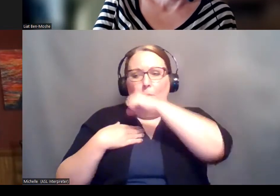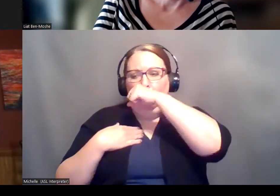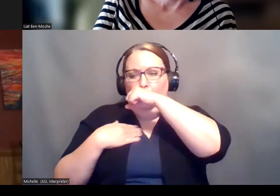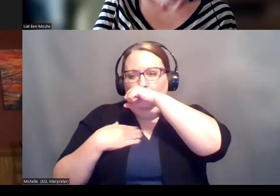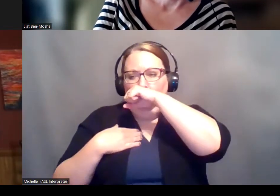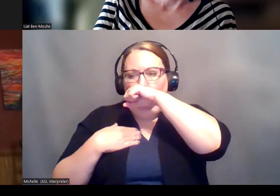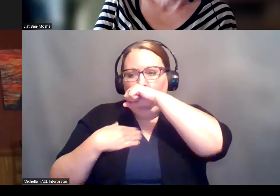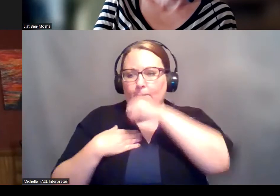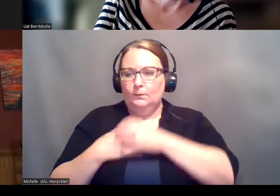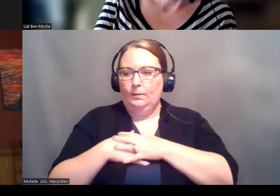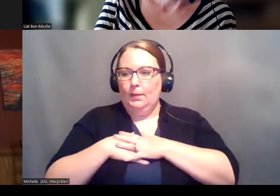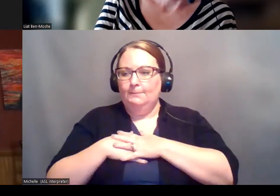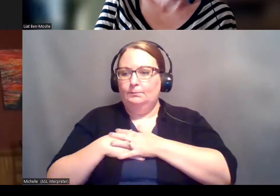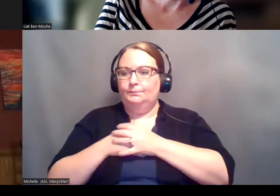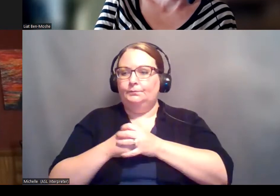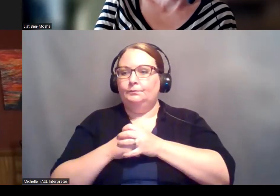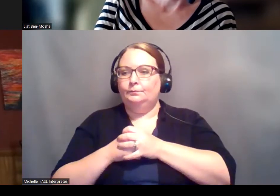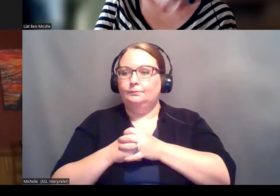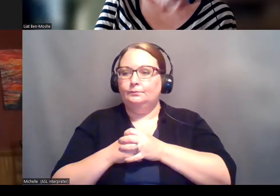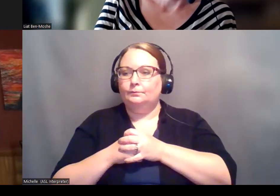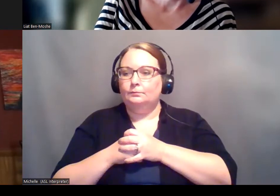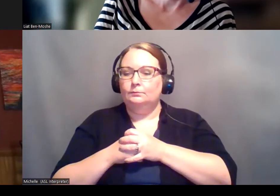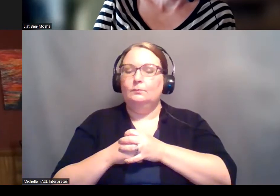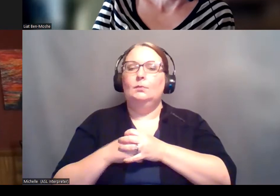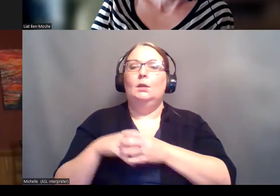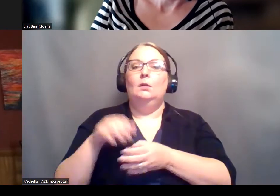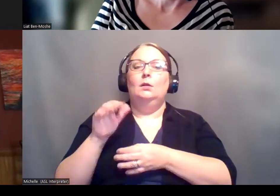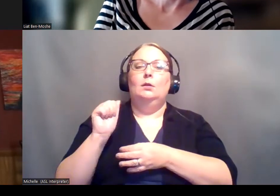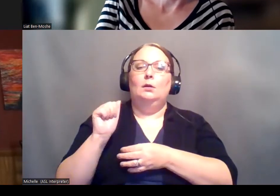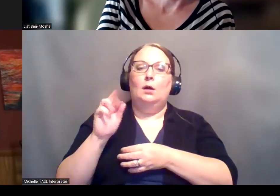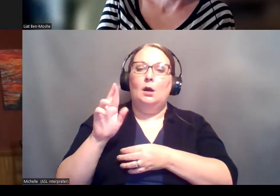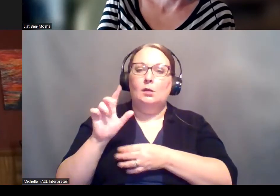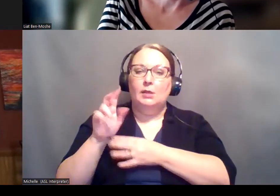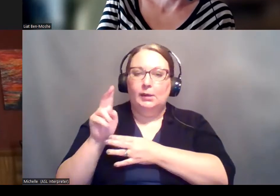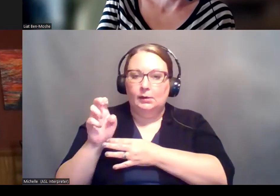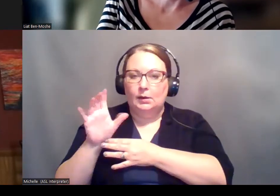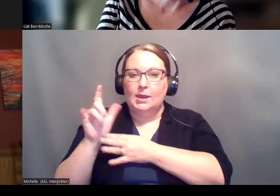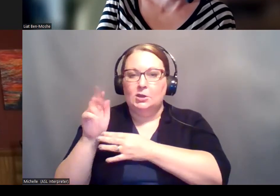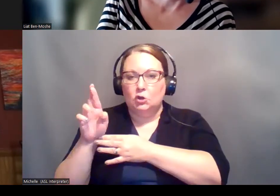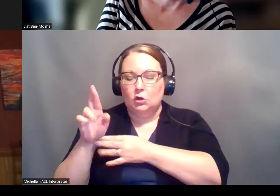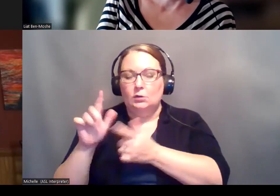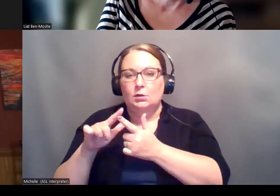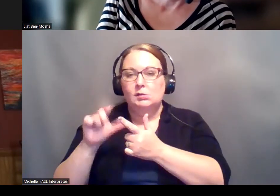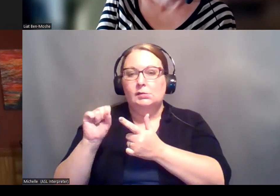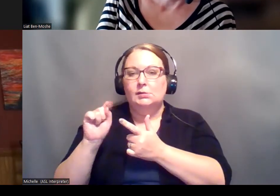So Arlene Kanter and Steve Taylor and a whole bunch of other faculty and staff were definitely on board,